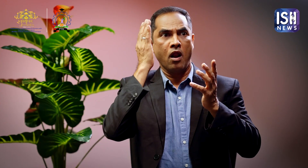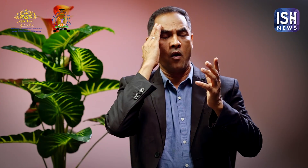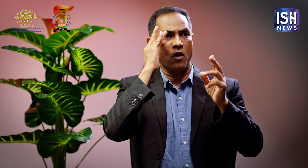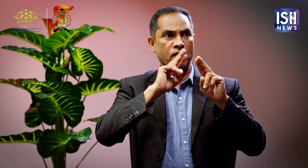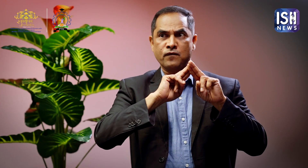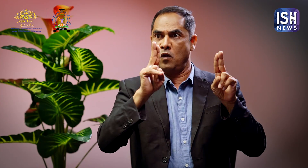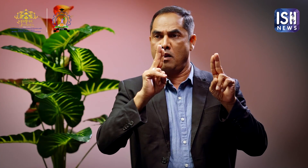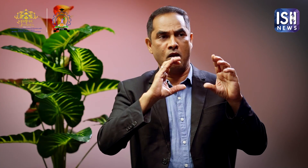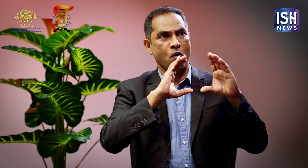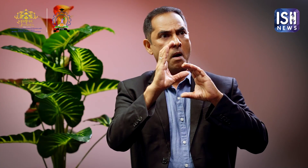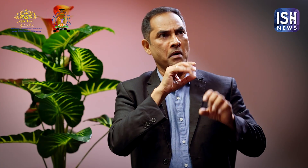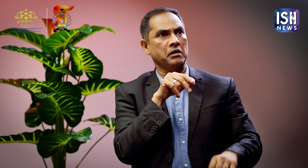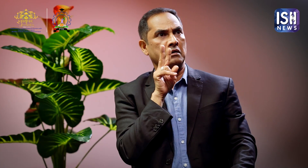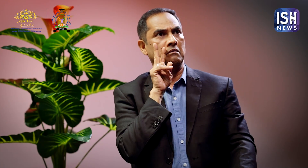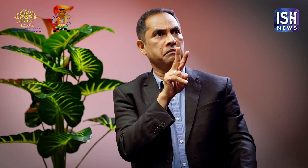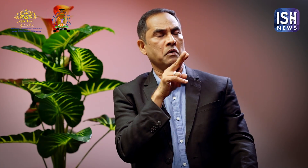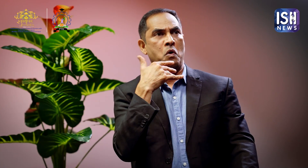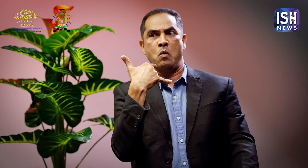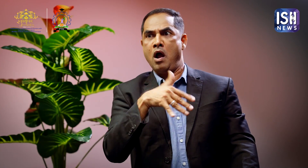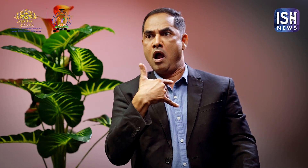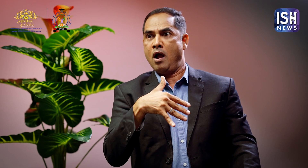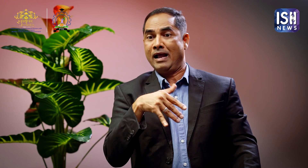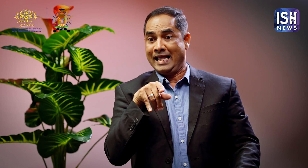Deaf individuals should acquire general knowledge about the world, as it enhances their communication skills.